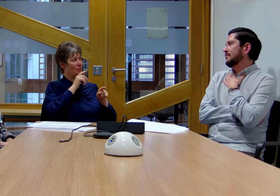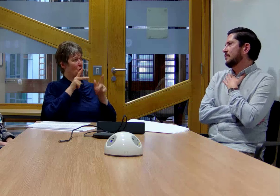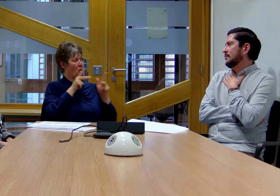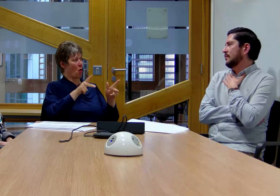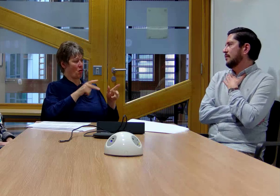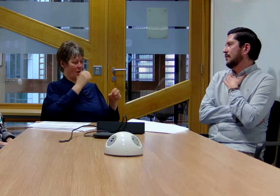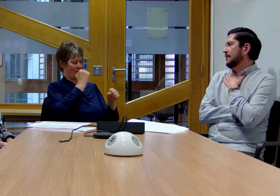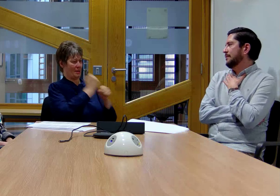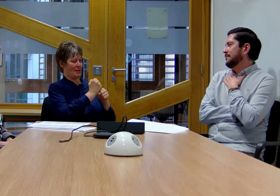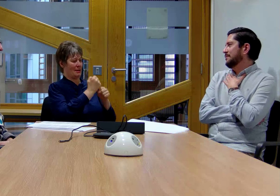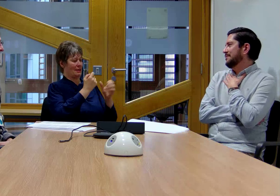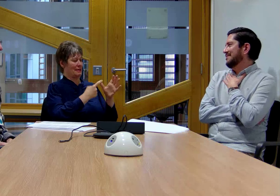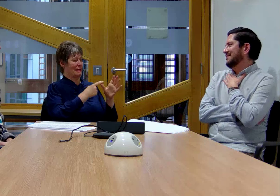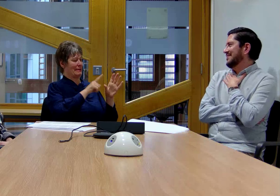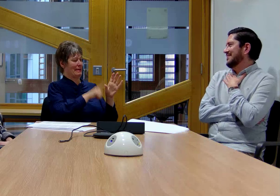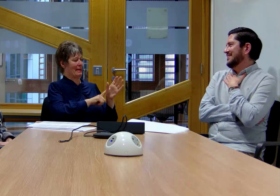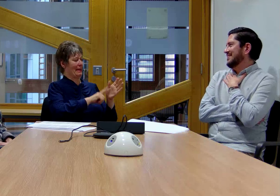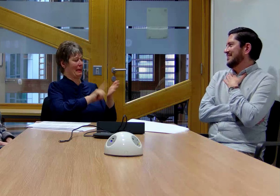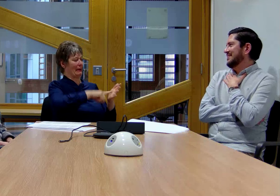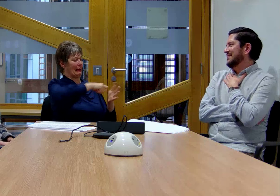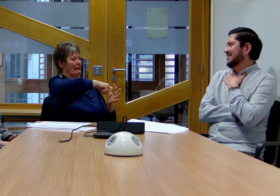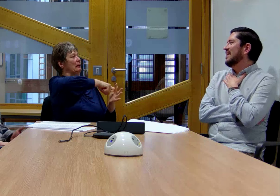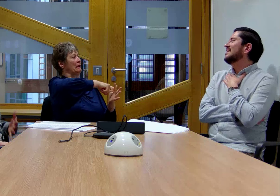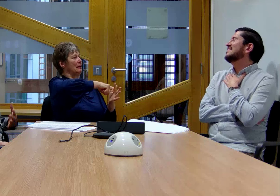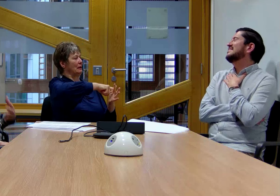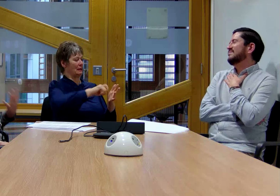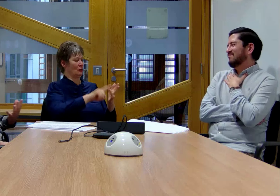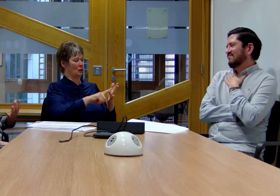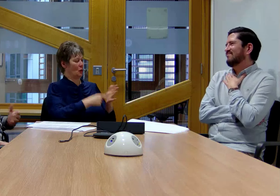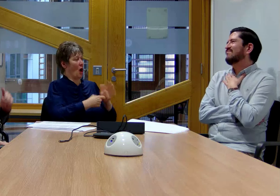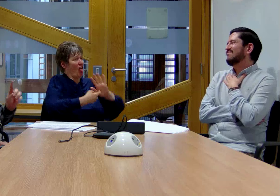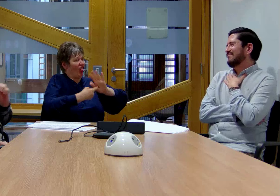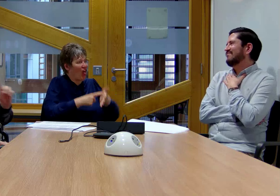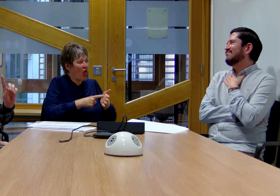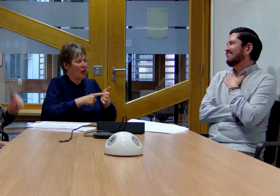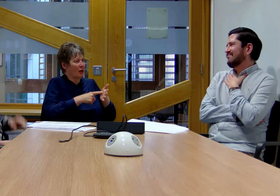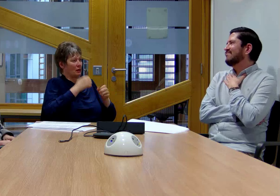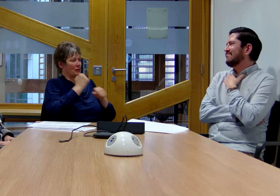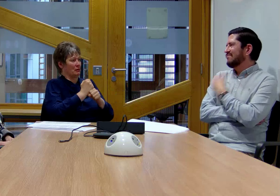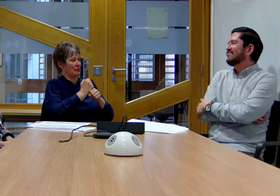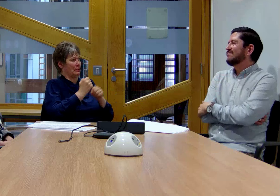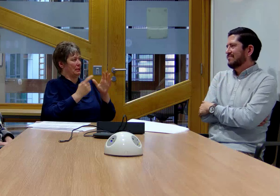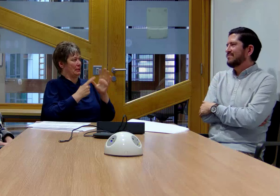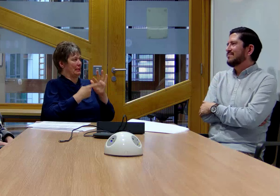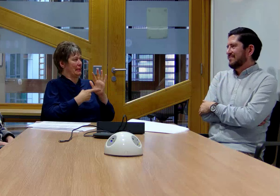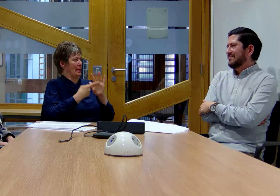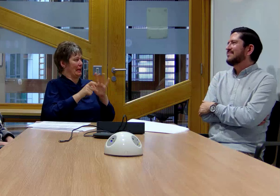say the name of the language as Gaylick or the Gaylick. Gaelic speakers prefer Ga-lick